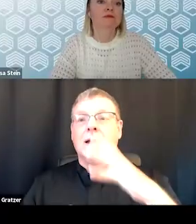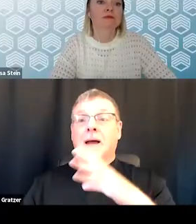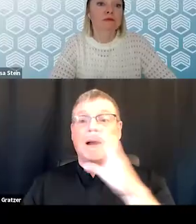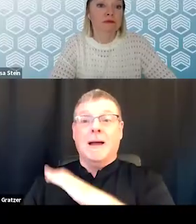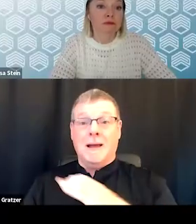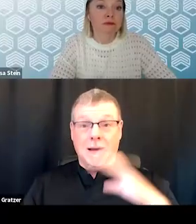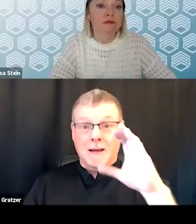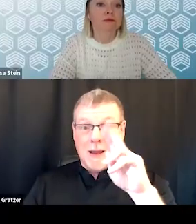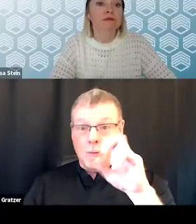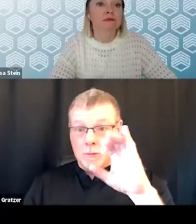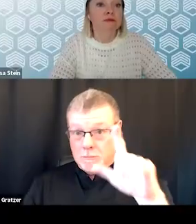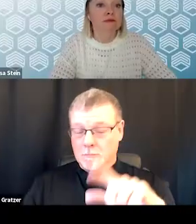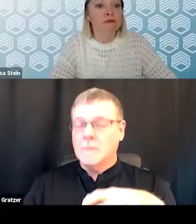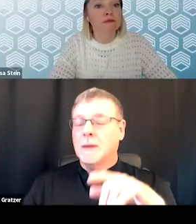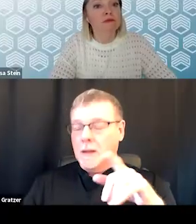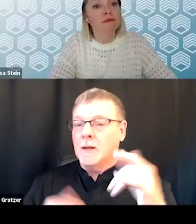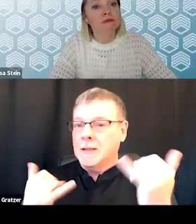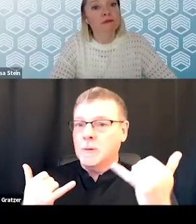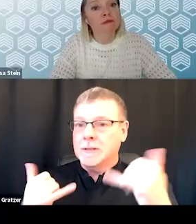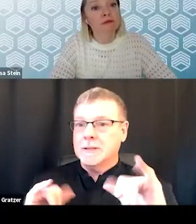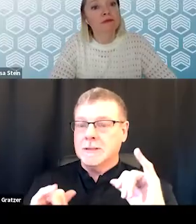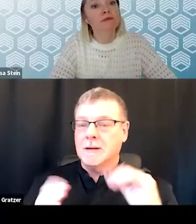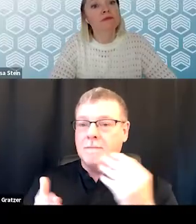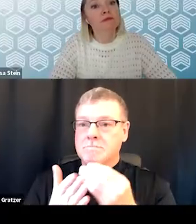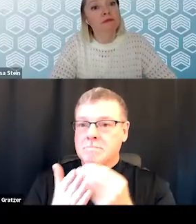And so right now we do still fund a good portion